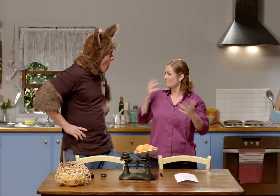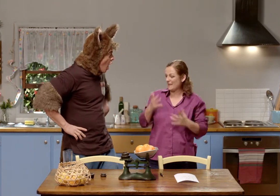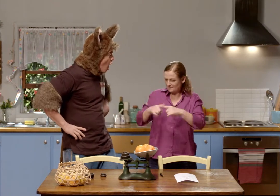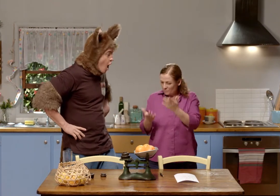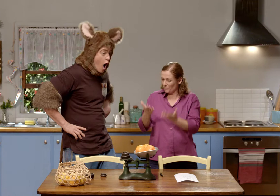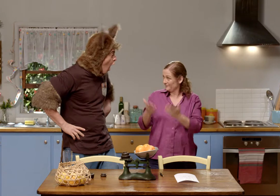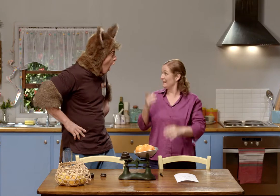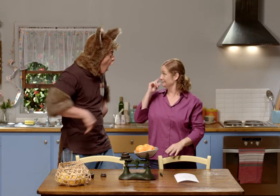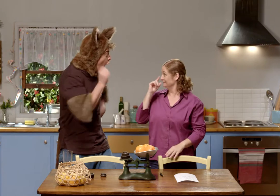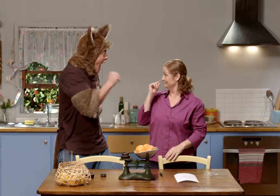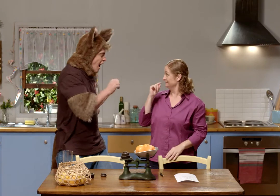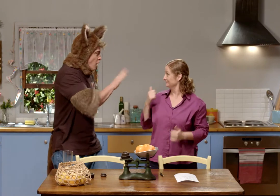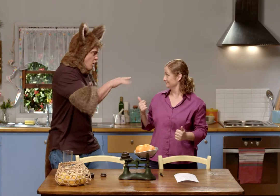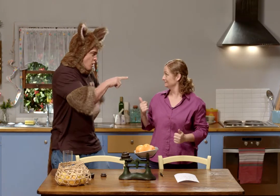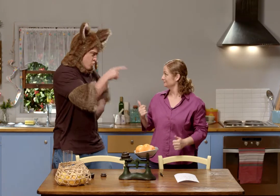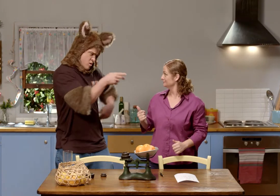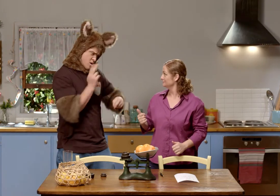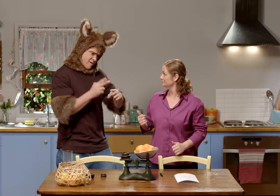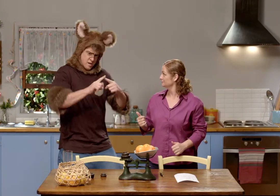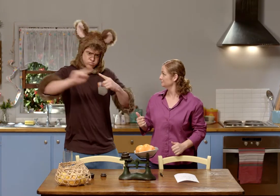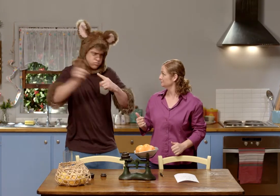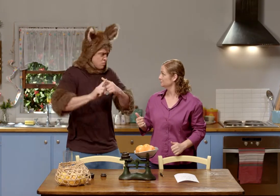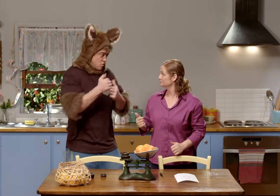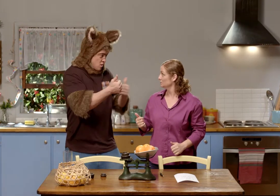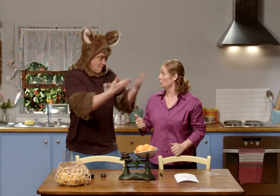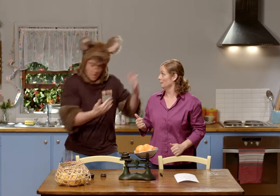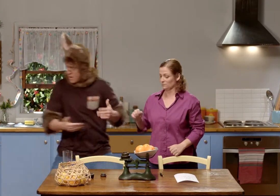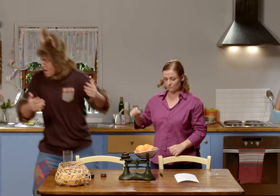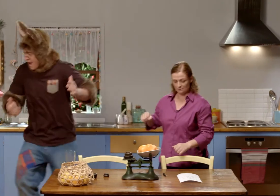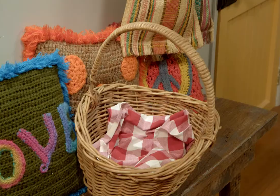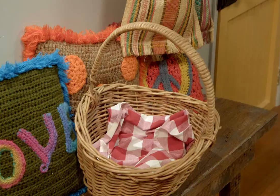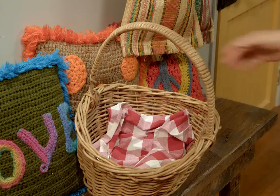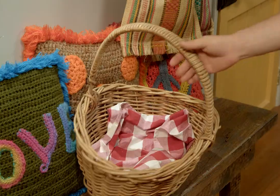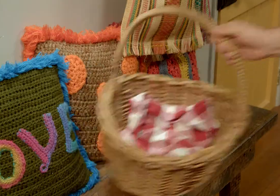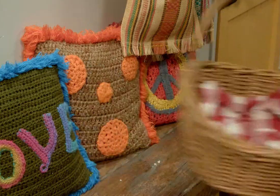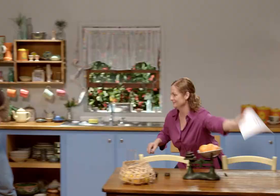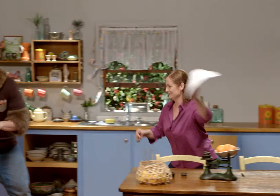we can play with different weights. Okay, but you'd better be quick, come on.